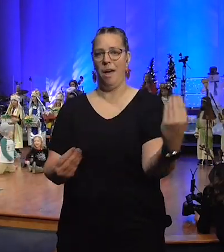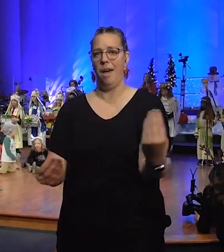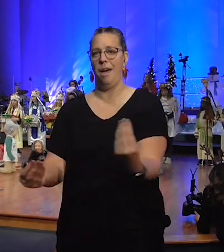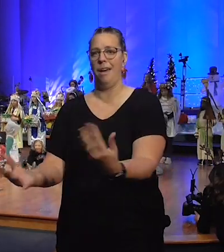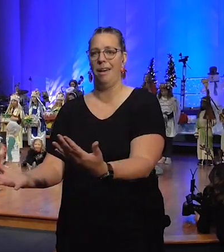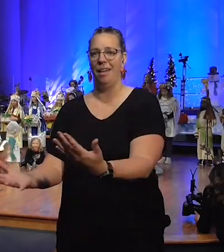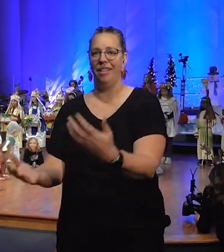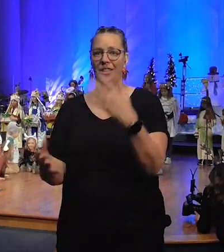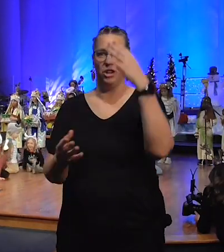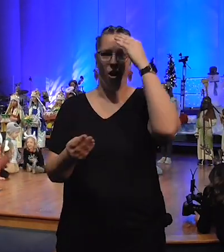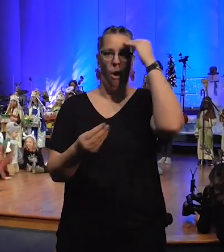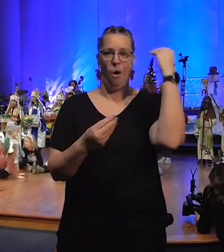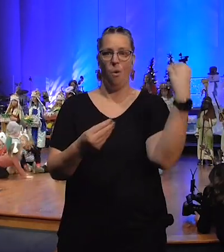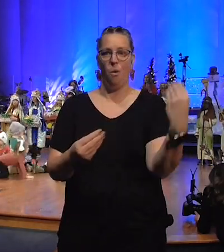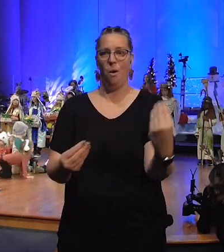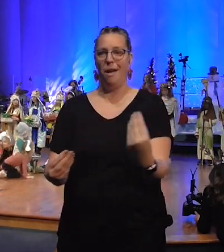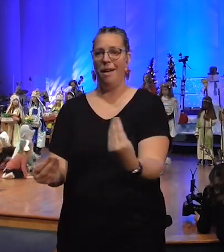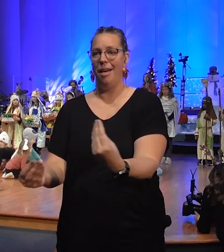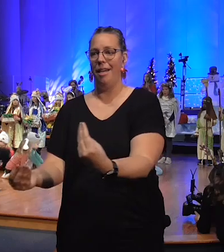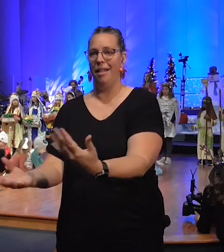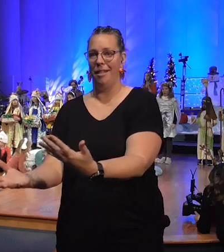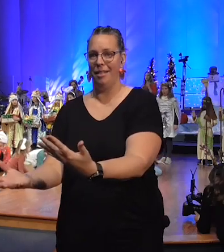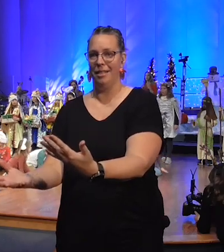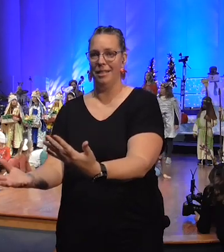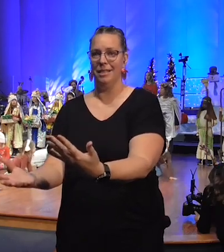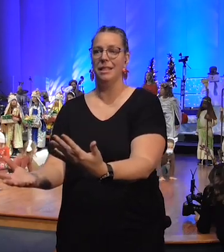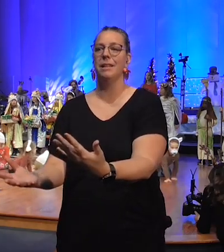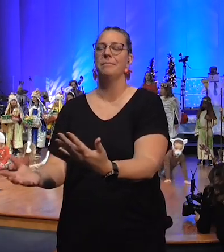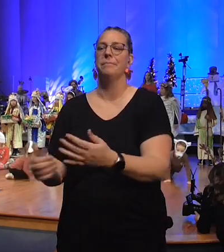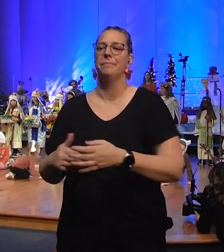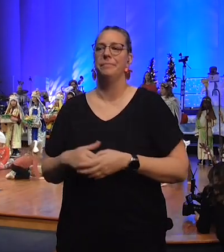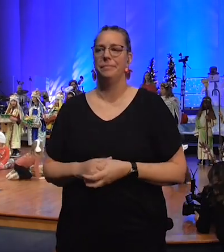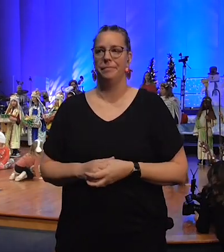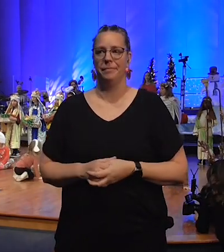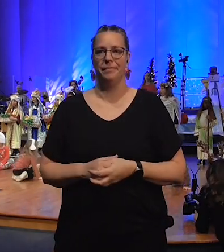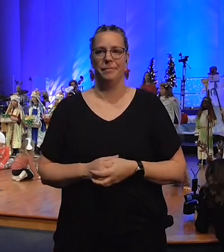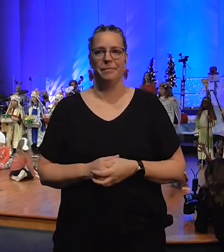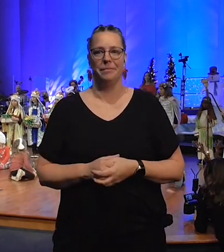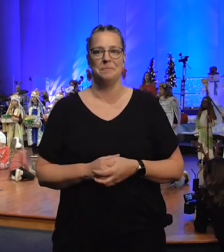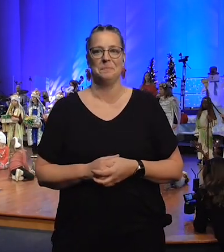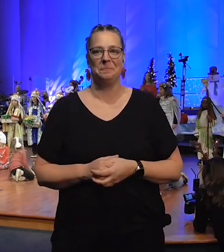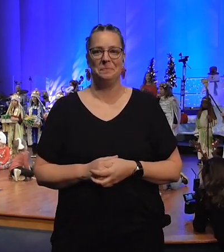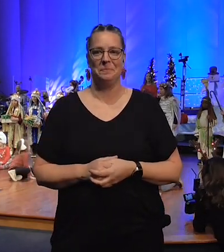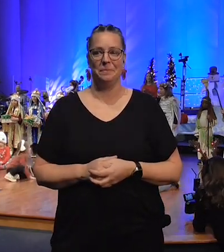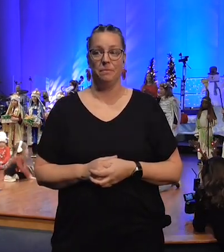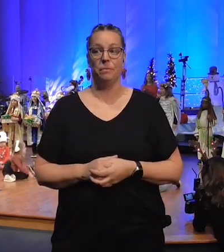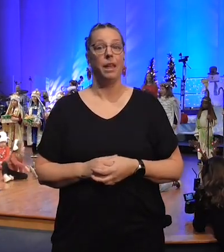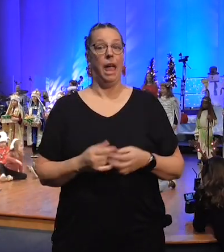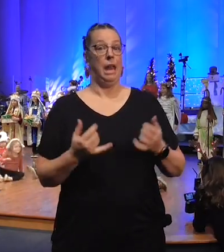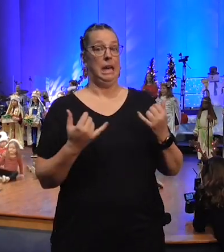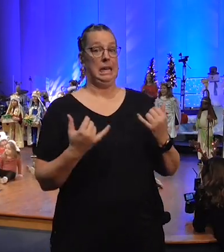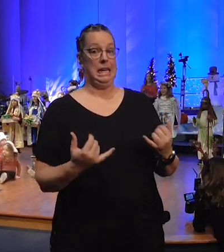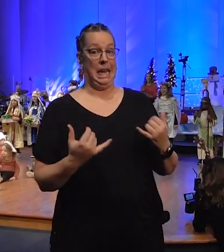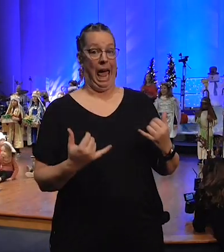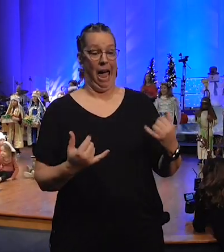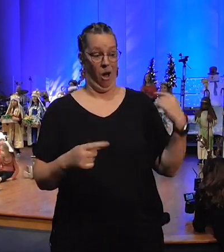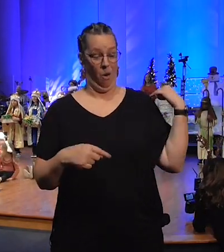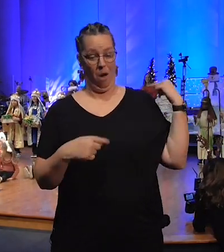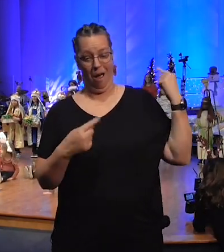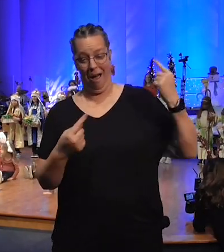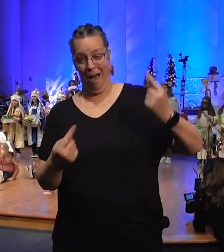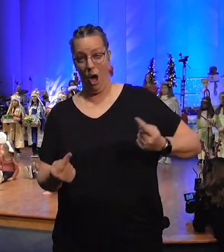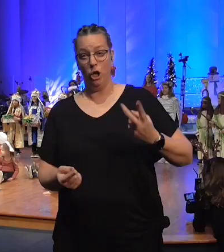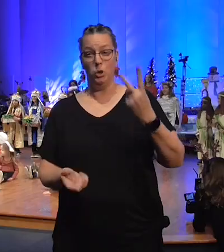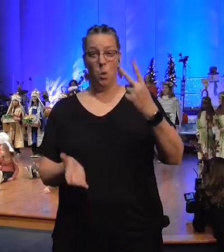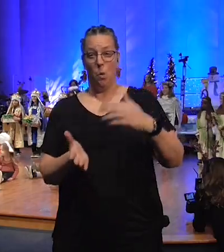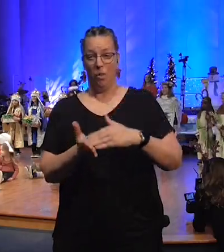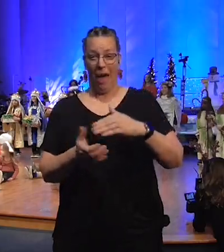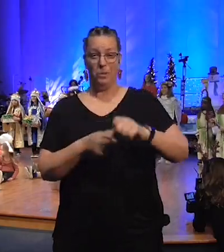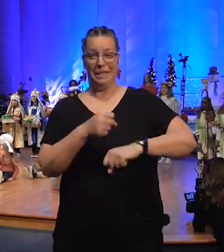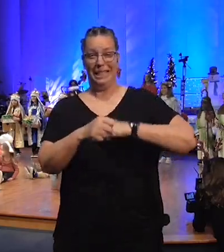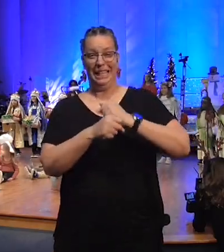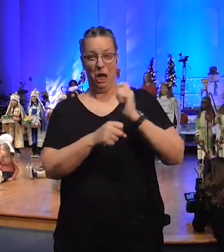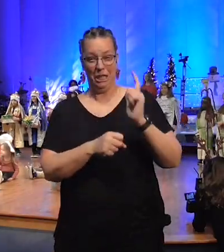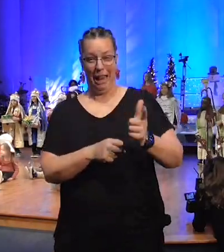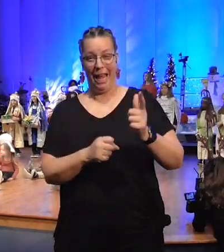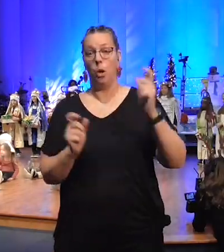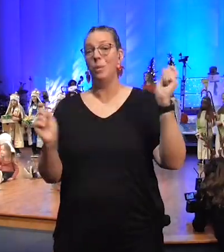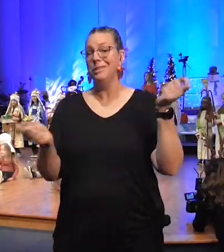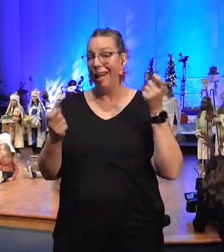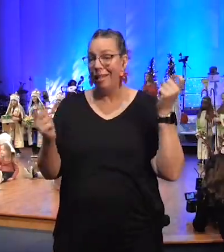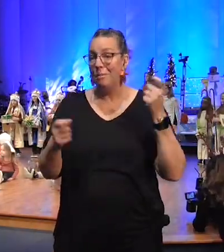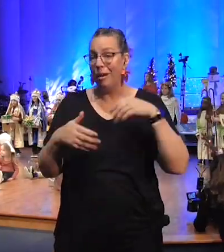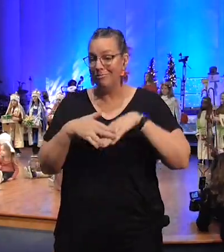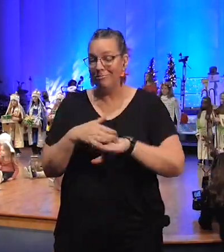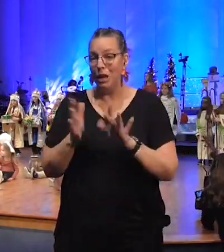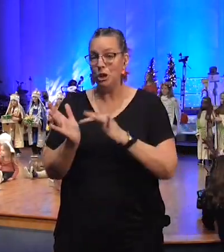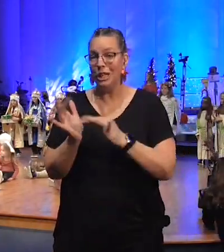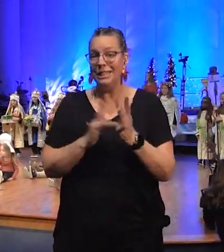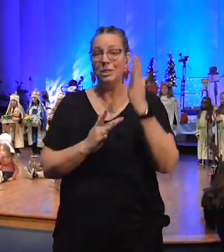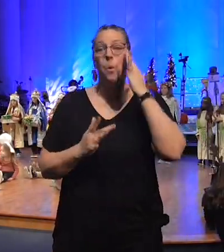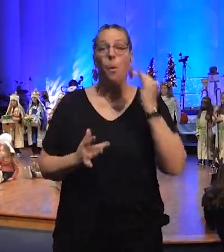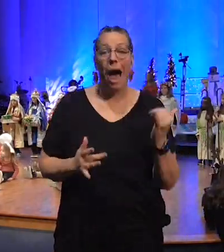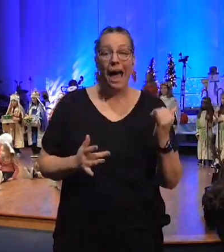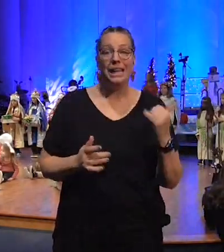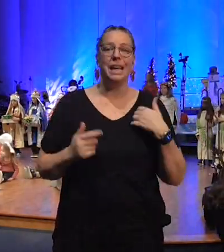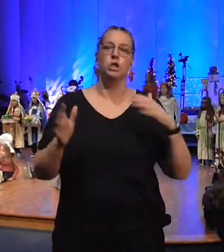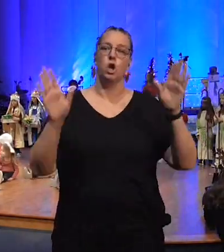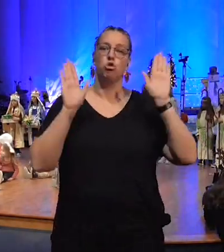nowh no well no well no well ready now over 2,000 years later we celebrate the birth of